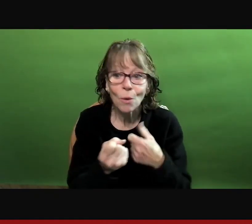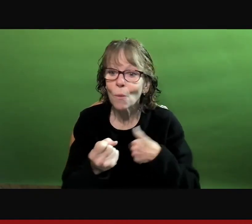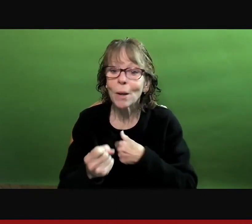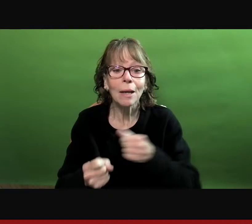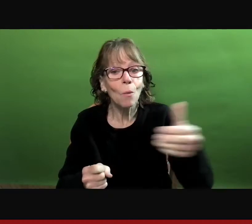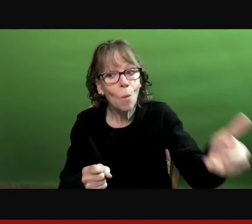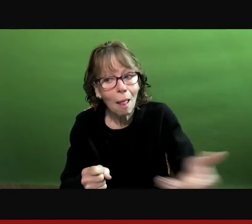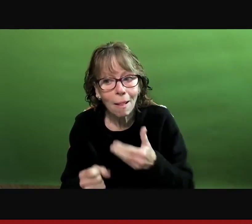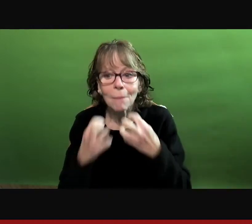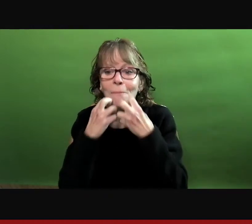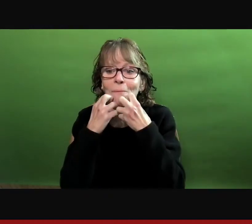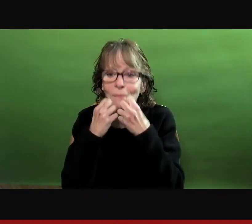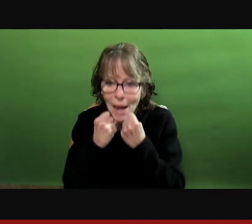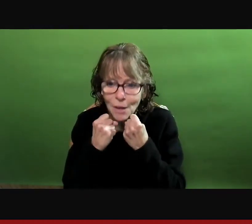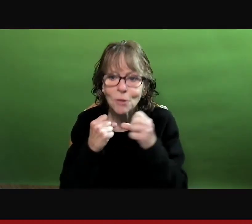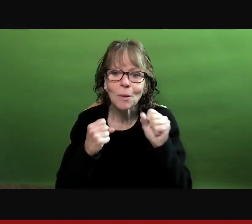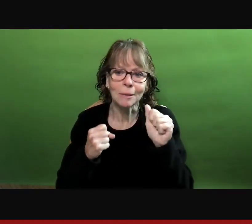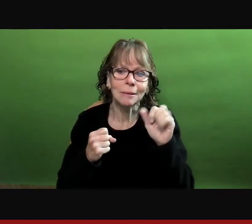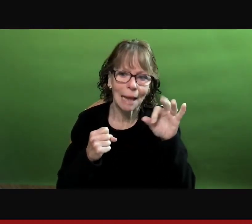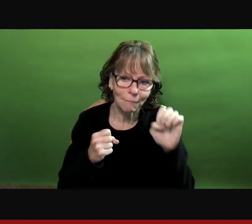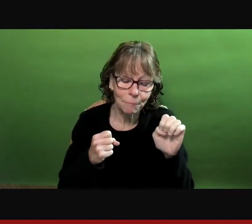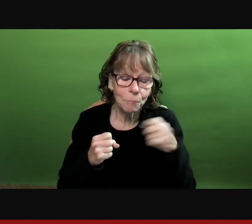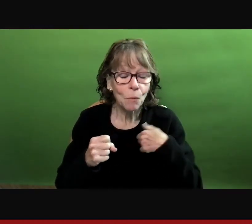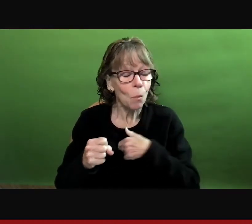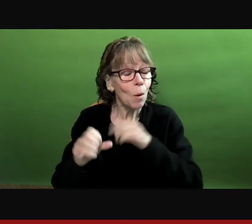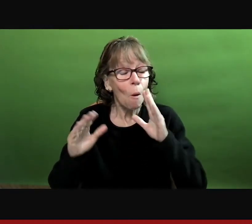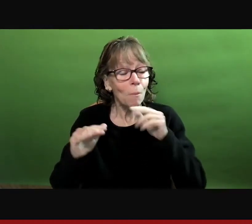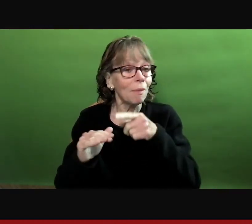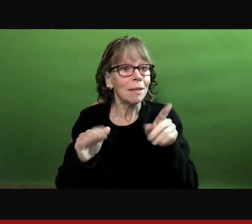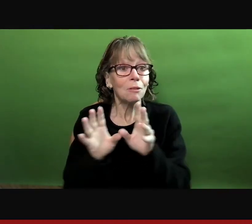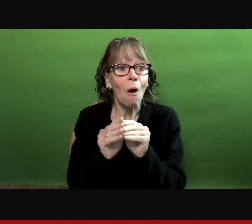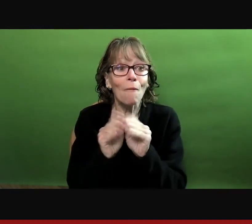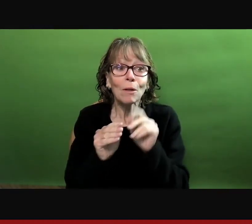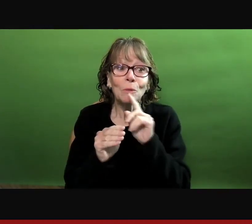Finally, I hope that this conference inspires each of you to take action